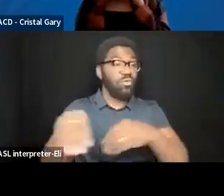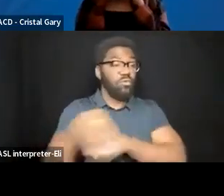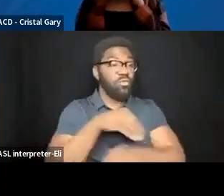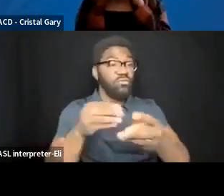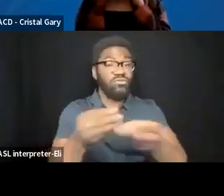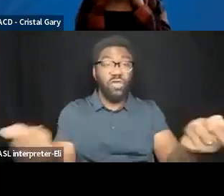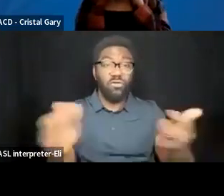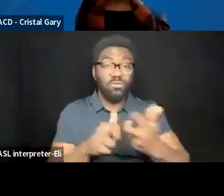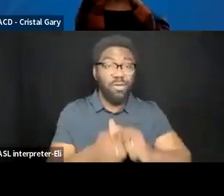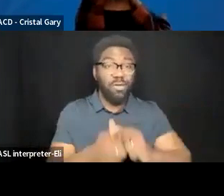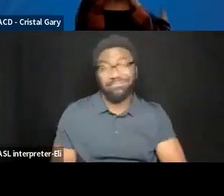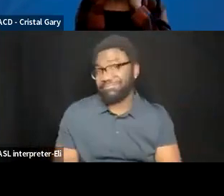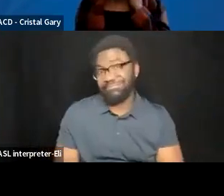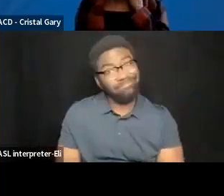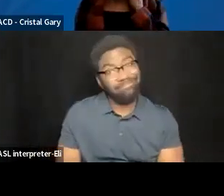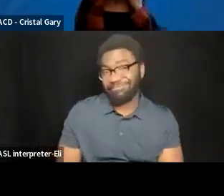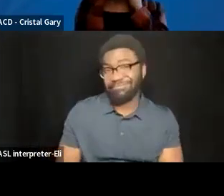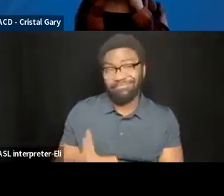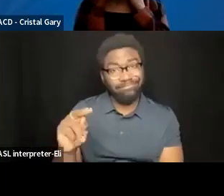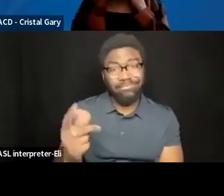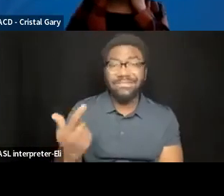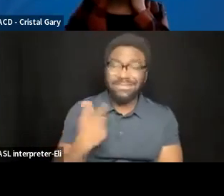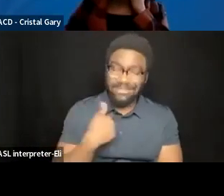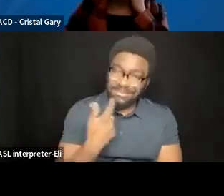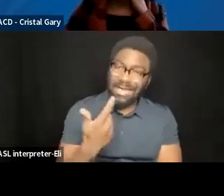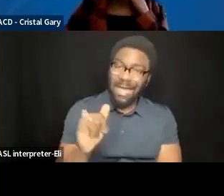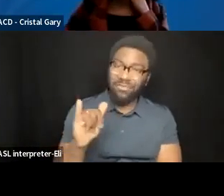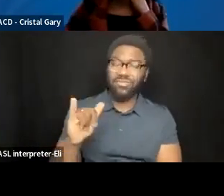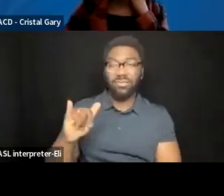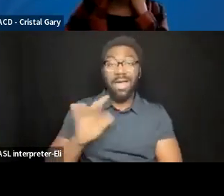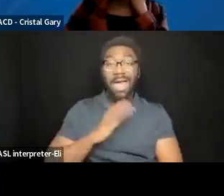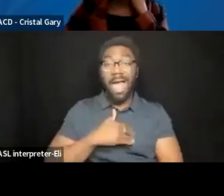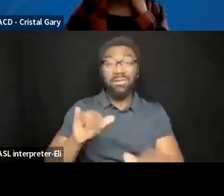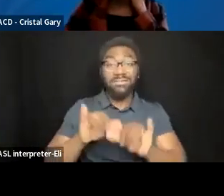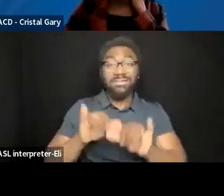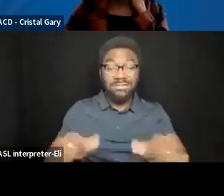that also looks at our systems, our processes, how do we change culture? And we've engaged staff at all levels